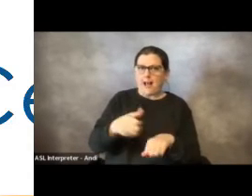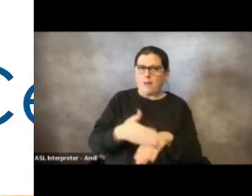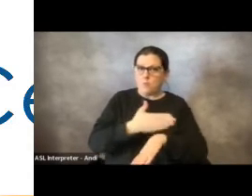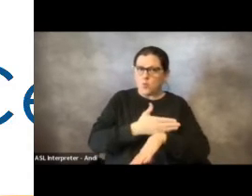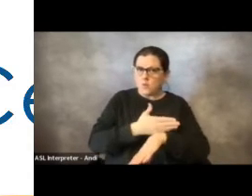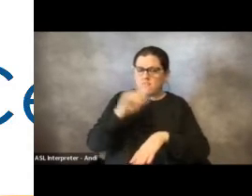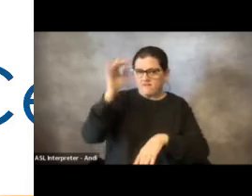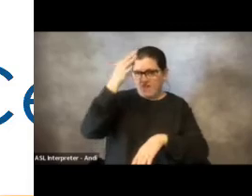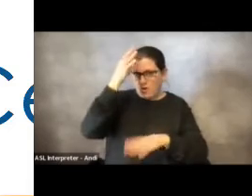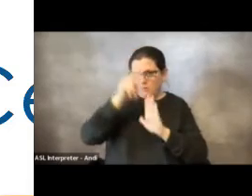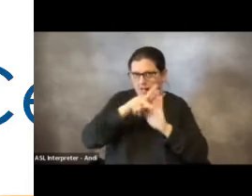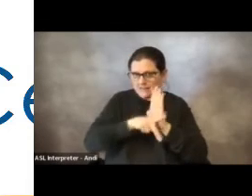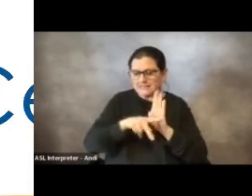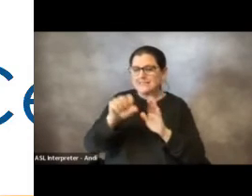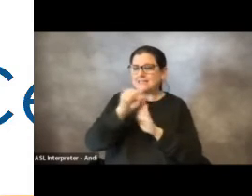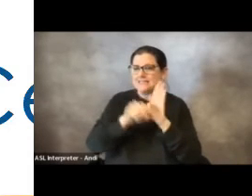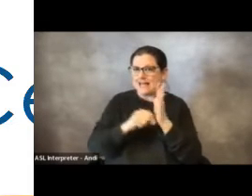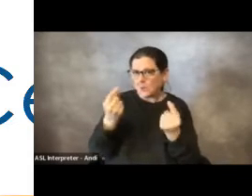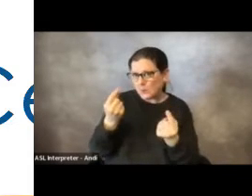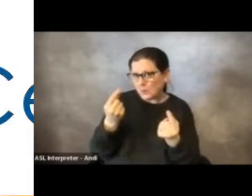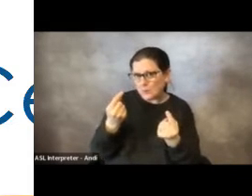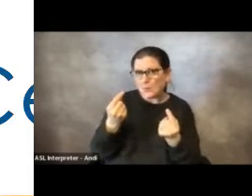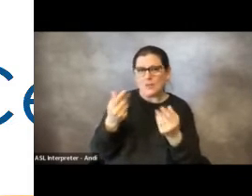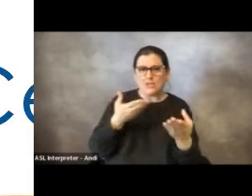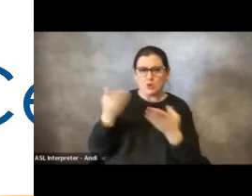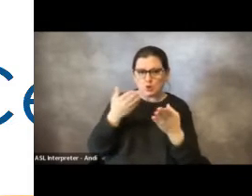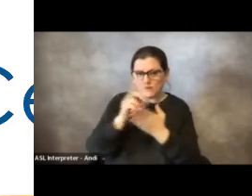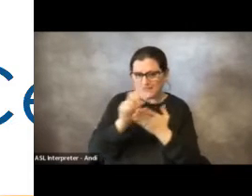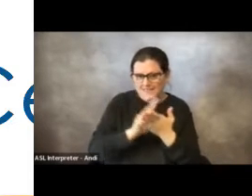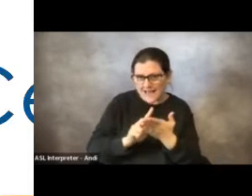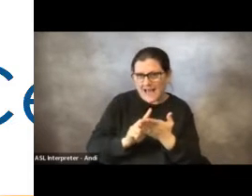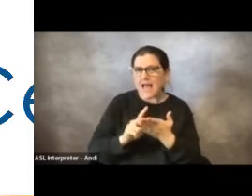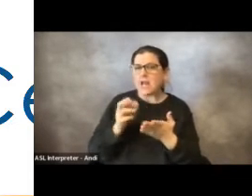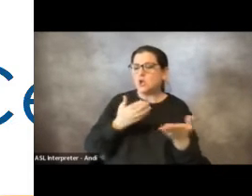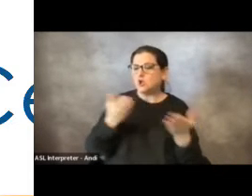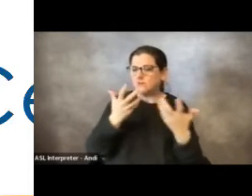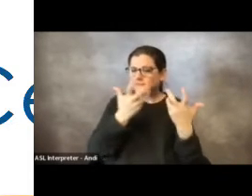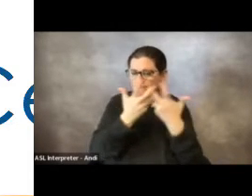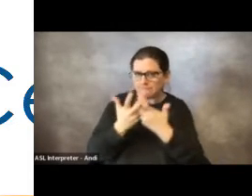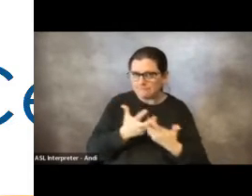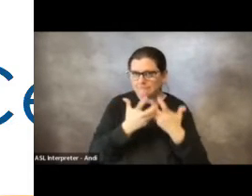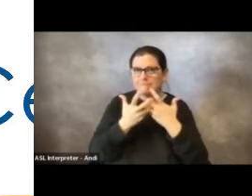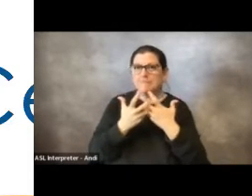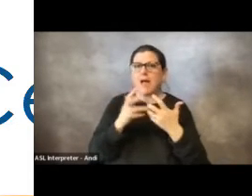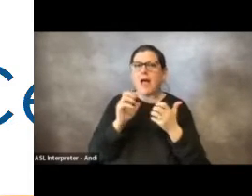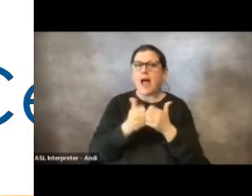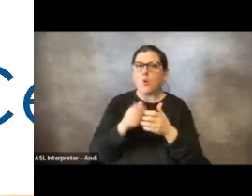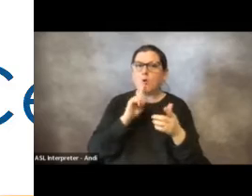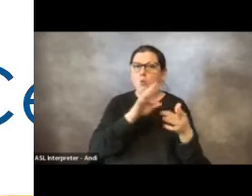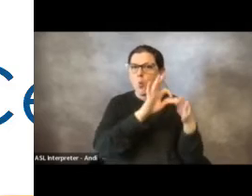policies or in state practices, in service designs or in service accommodations, and how services are coordinated across different